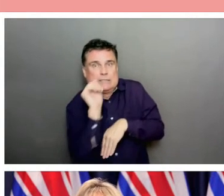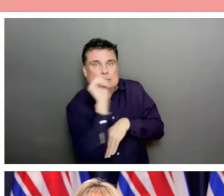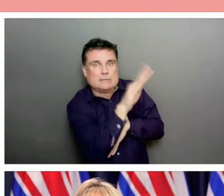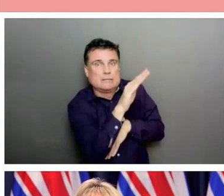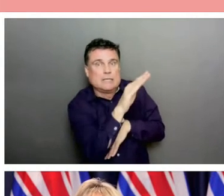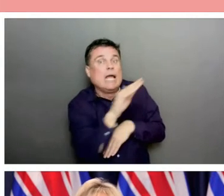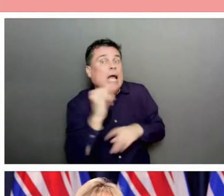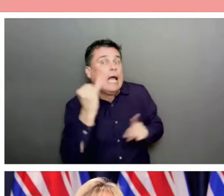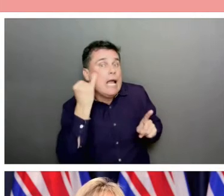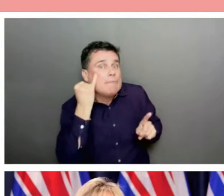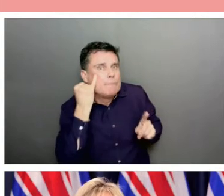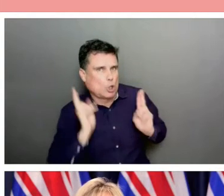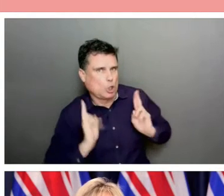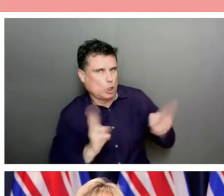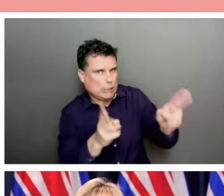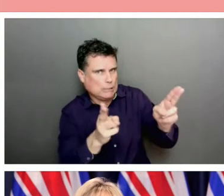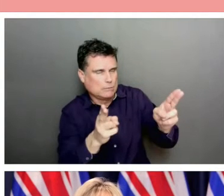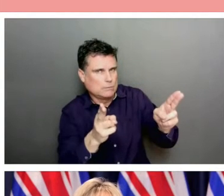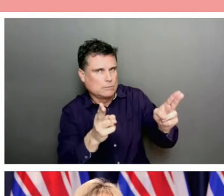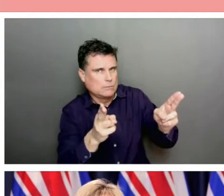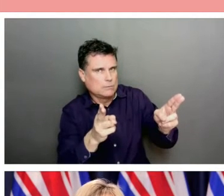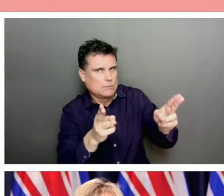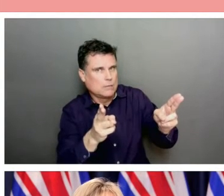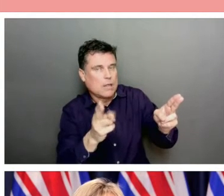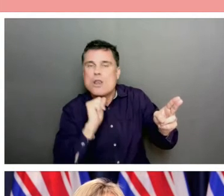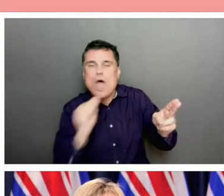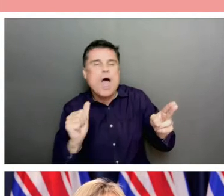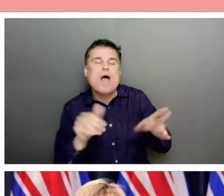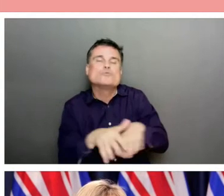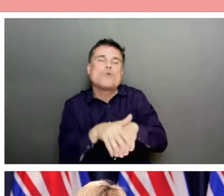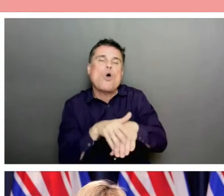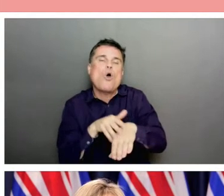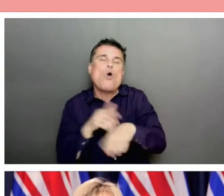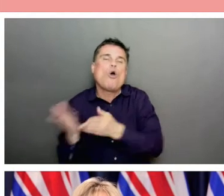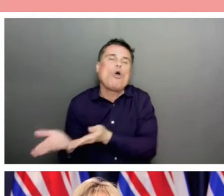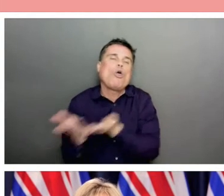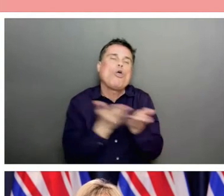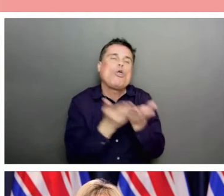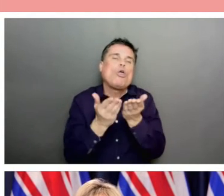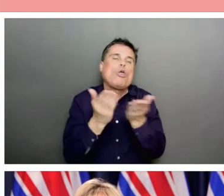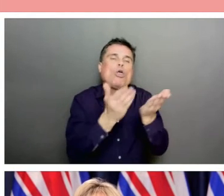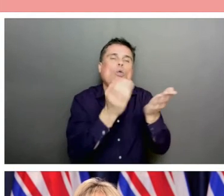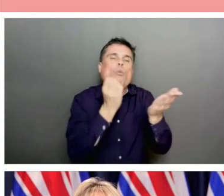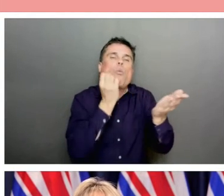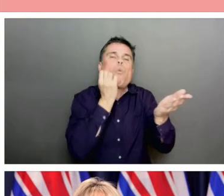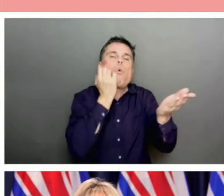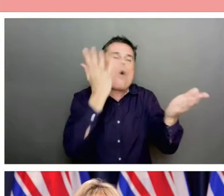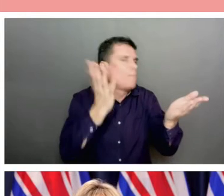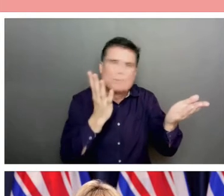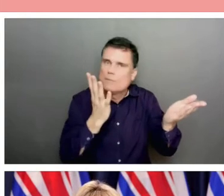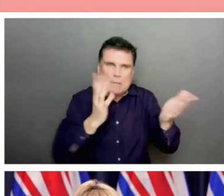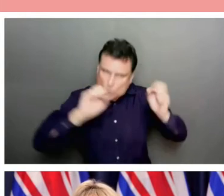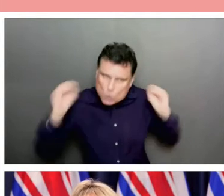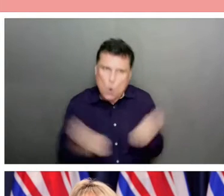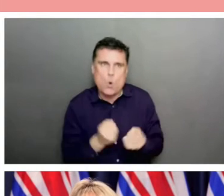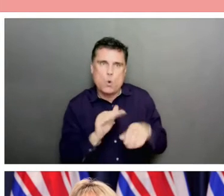confirmed from the national operations centre the numbers of doses of both Pfizer and Moderna vaccine that we will be receiving